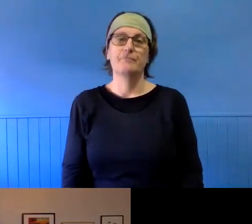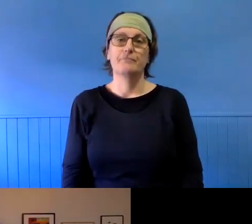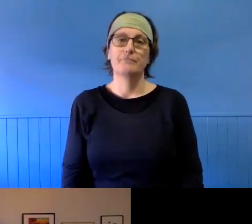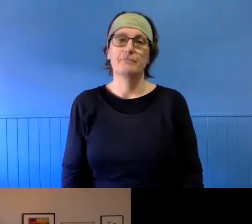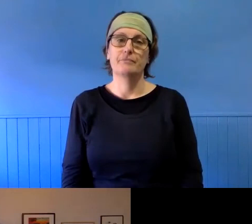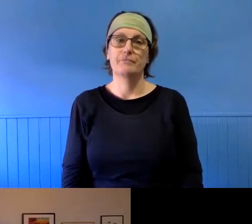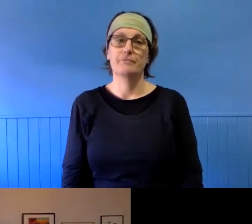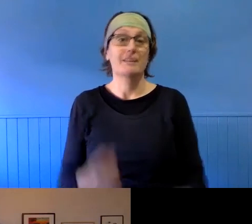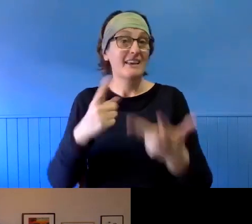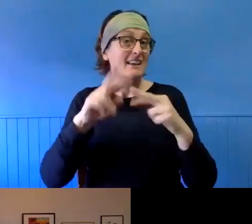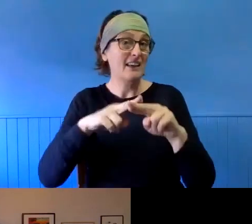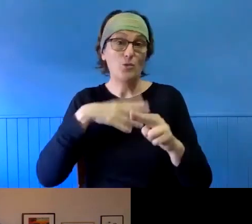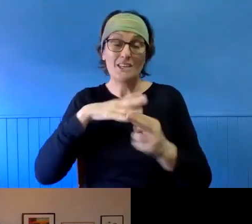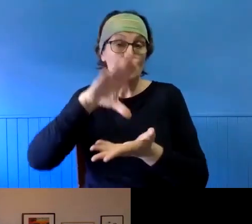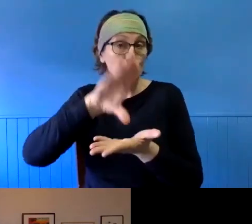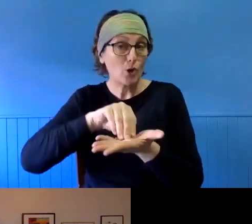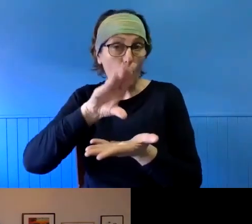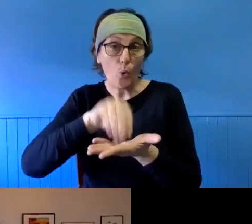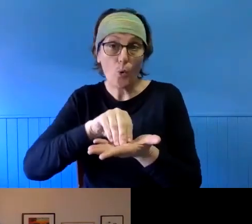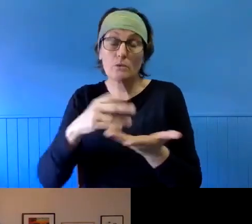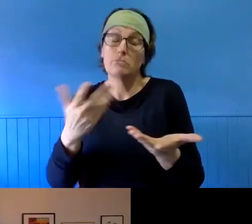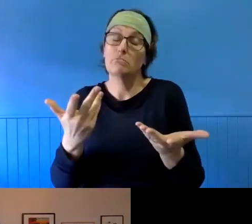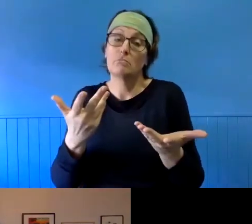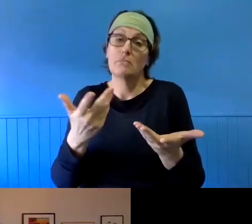you're going to have to do recordings of that it becomes an